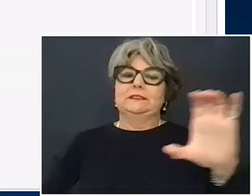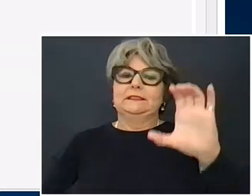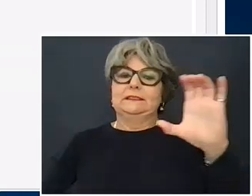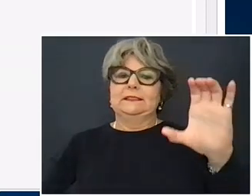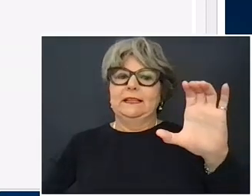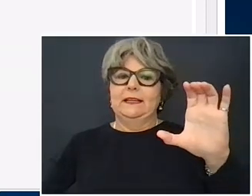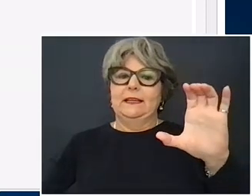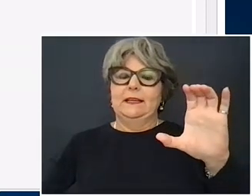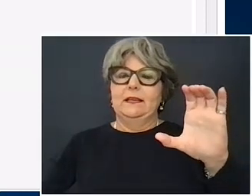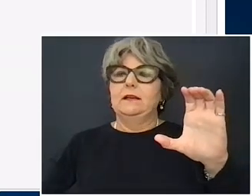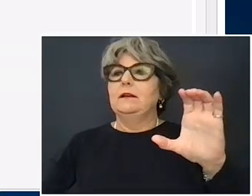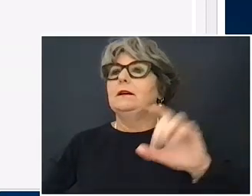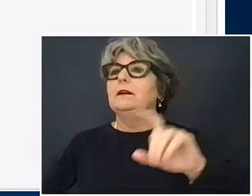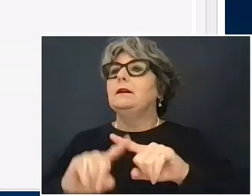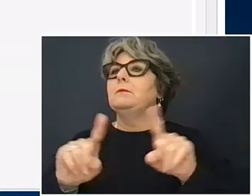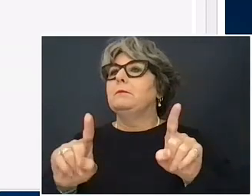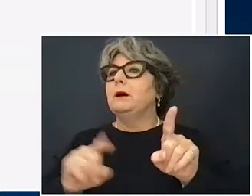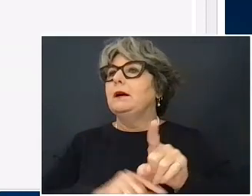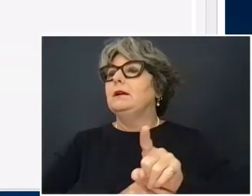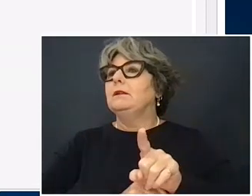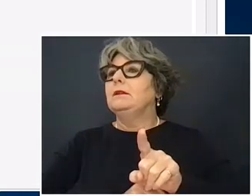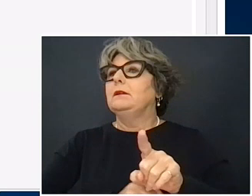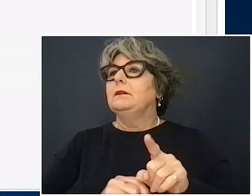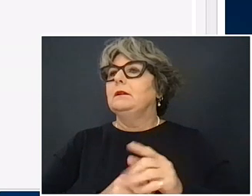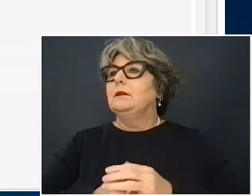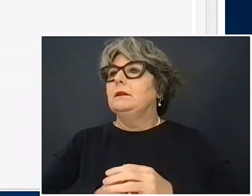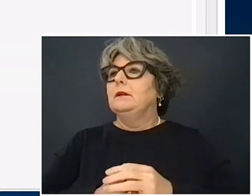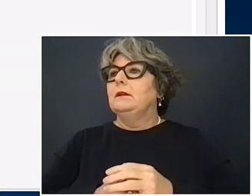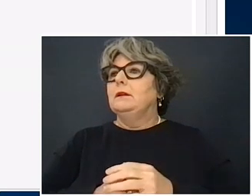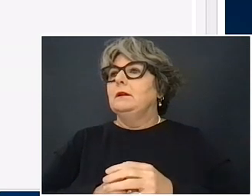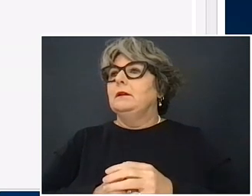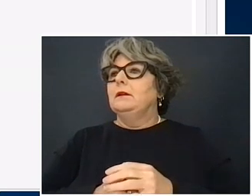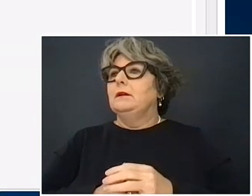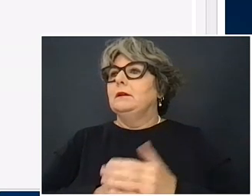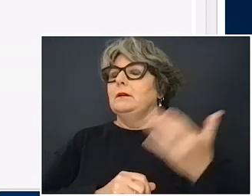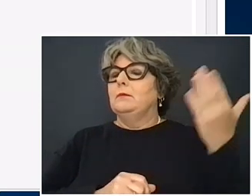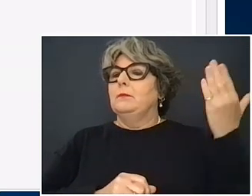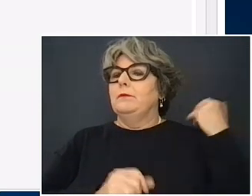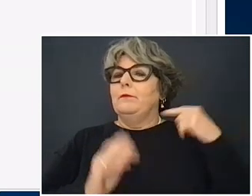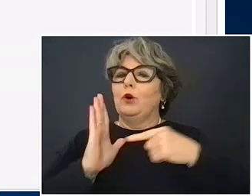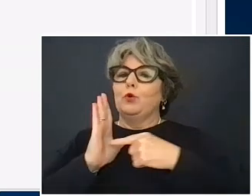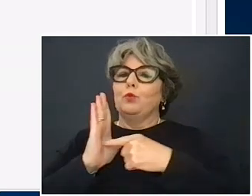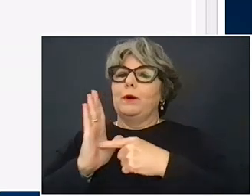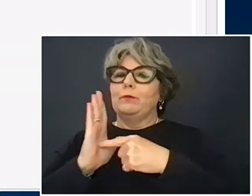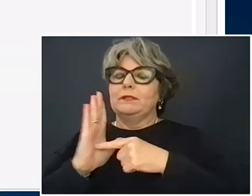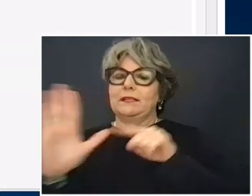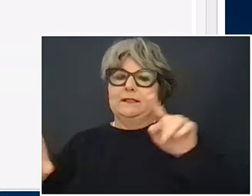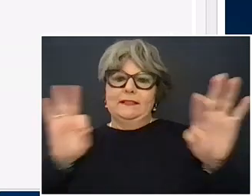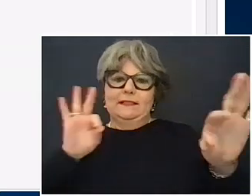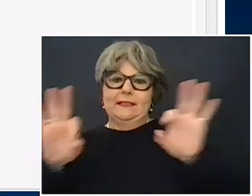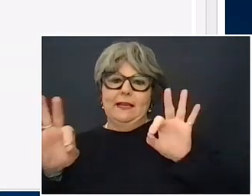piece. But yeah it was a switch from representative sample to all, so. Yeah. Yeah.